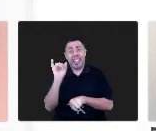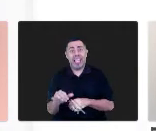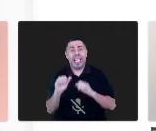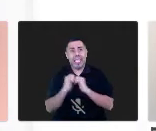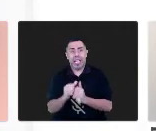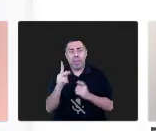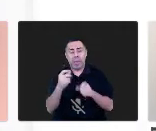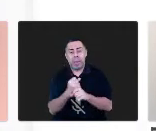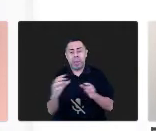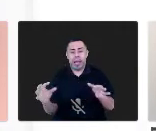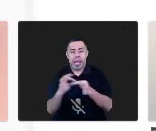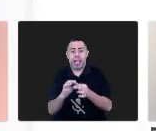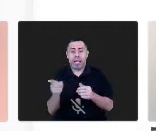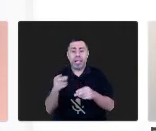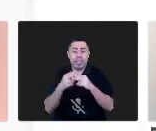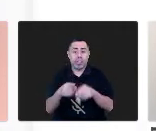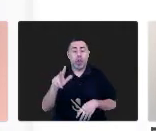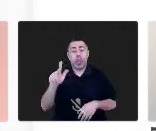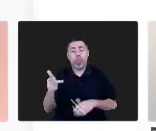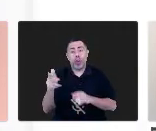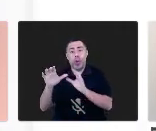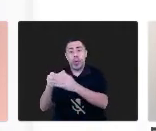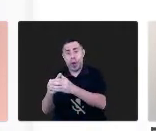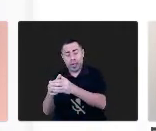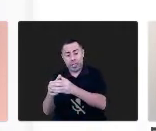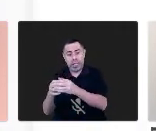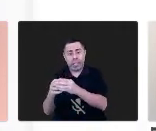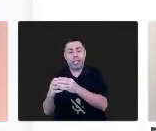the vast majority of jobs are closed it's usually not your friend that's hiring you're a friend of a